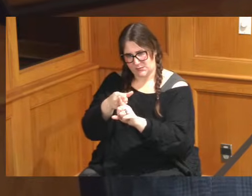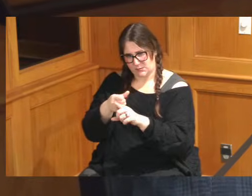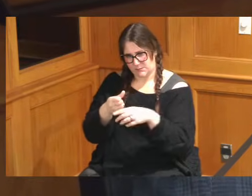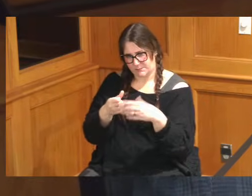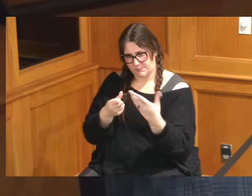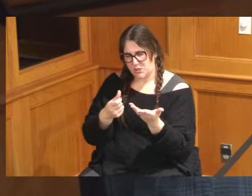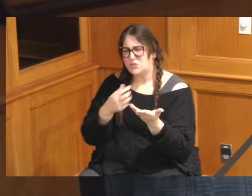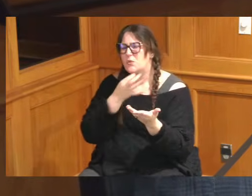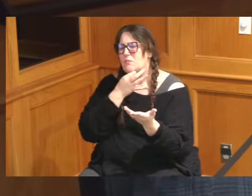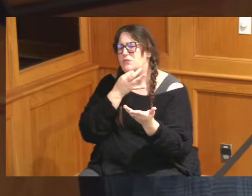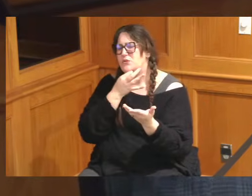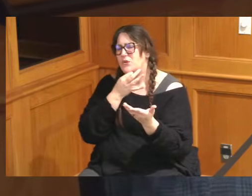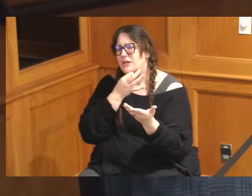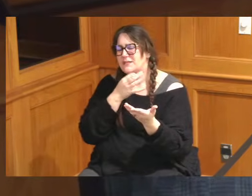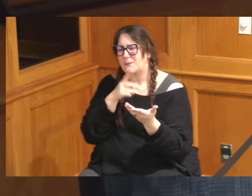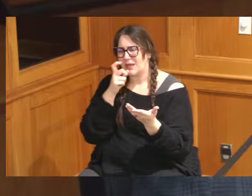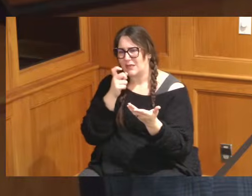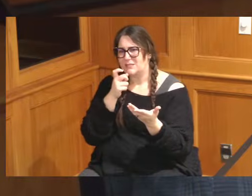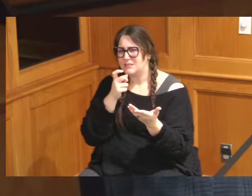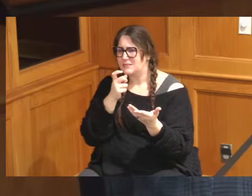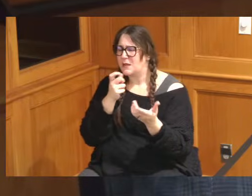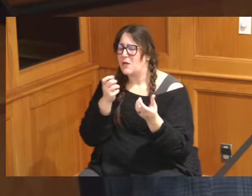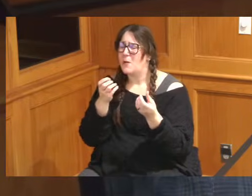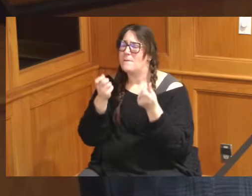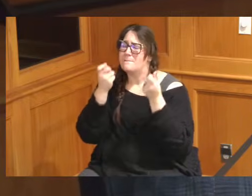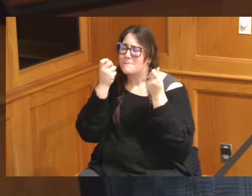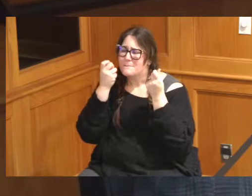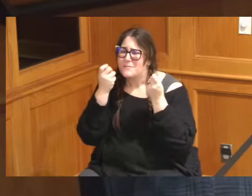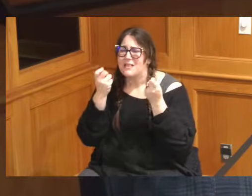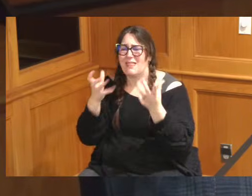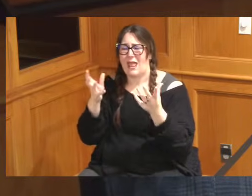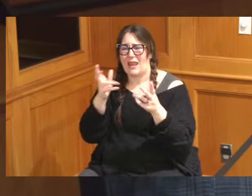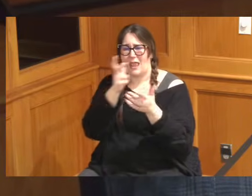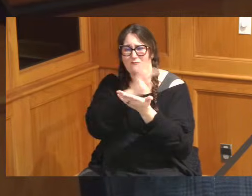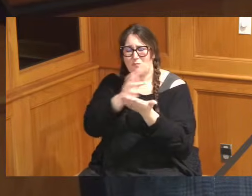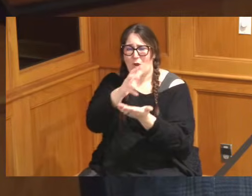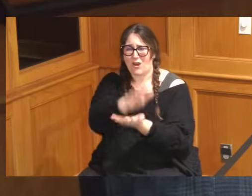just wondering because certainly there are plenty of parking lots and Sharonville in particular has